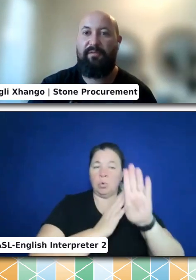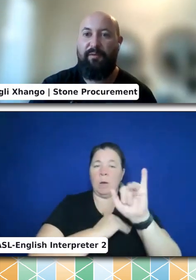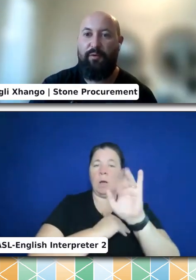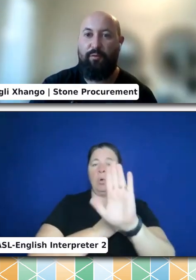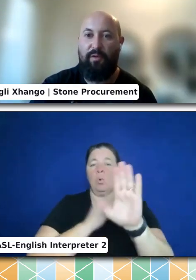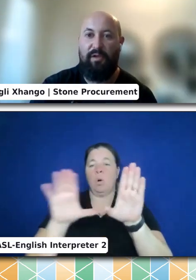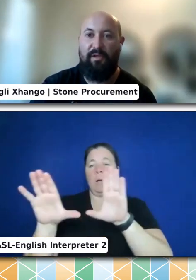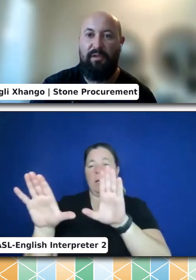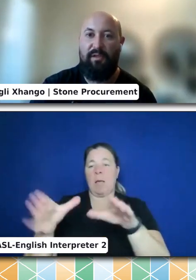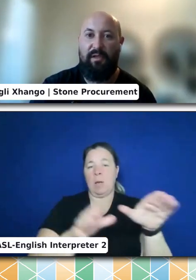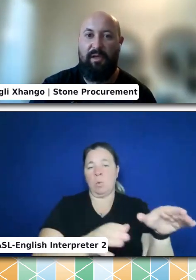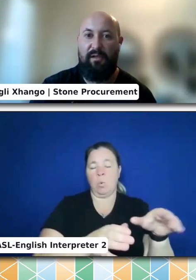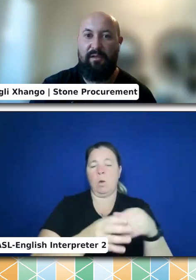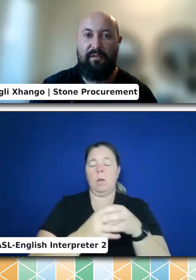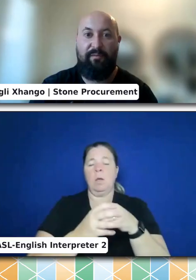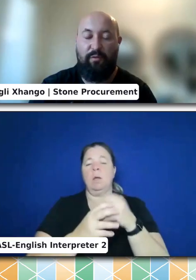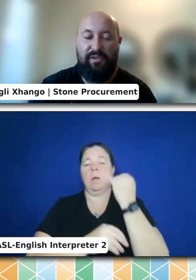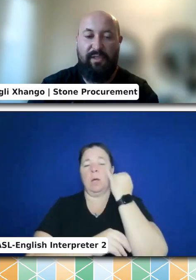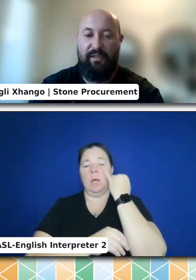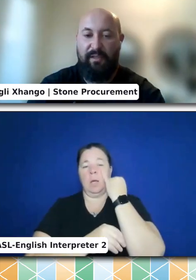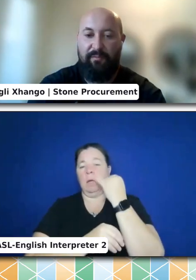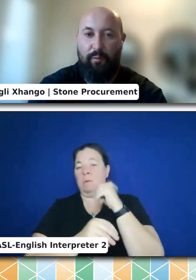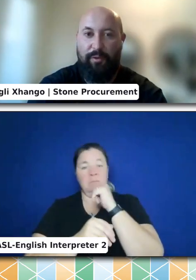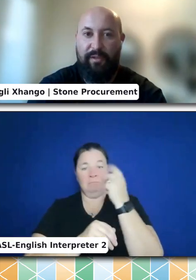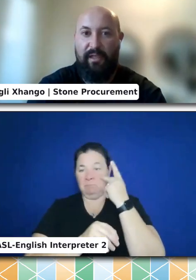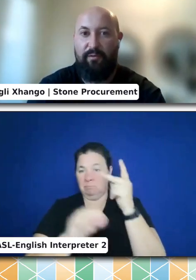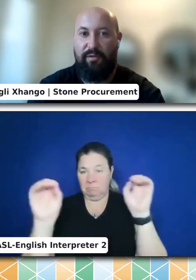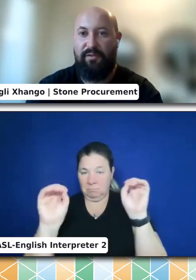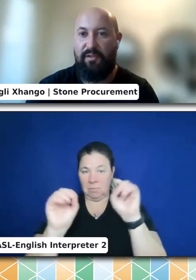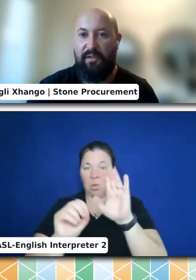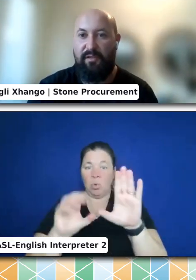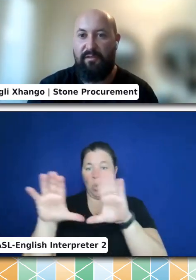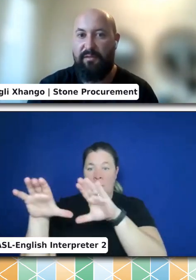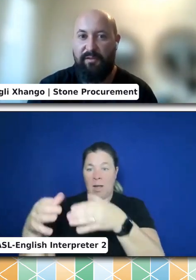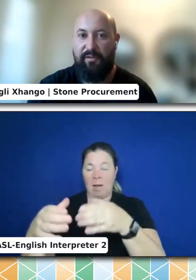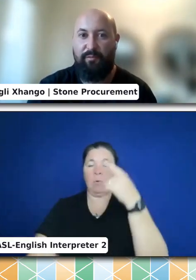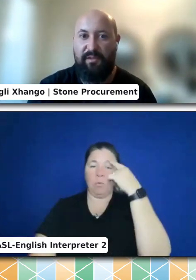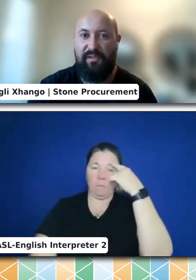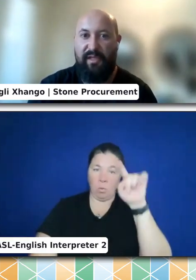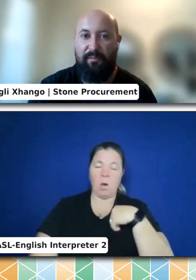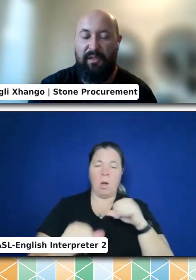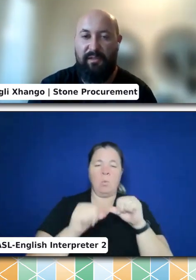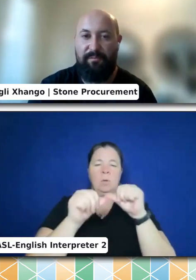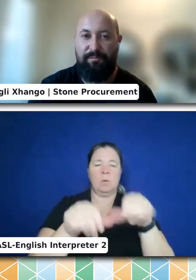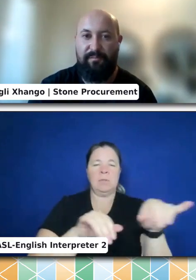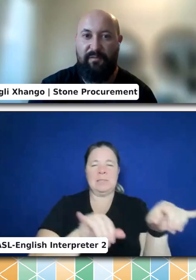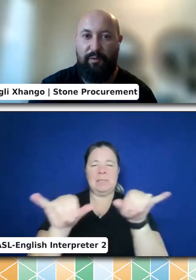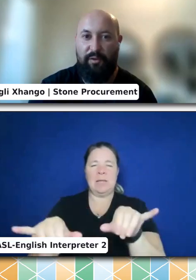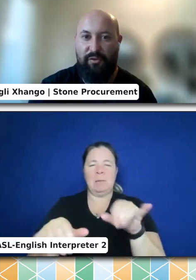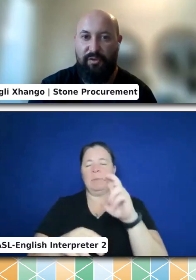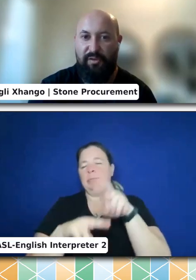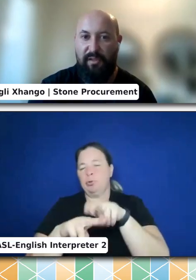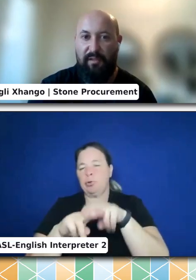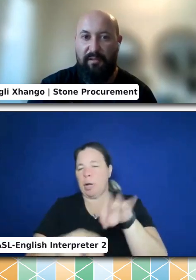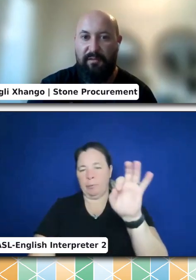If you are, uh, if you don't see anything for your categories, I'll… continue with the same, um, furniture.